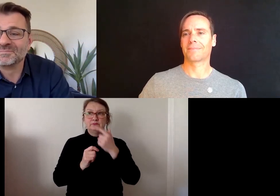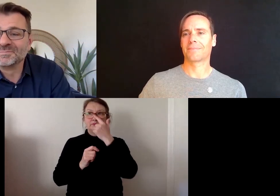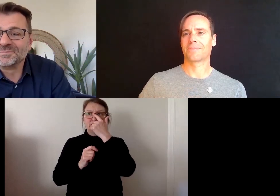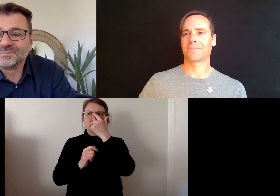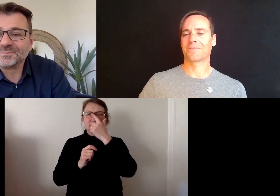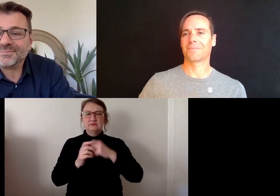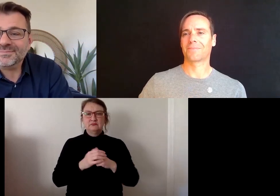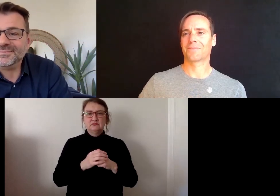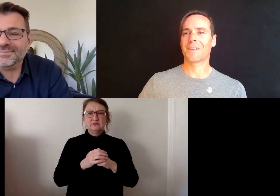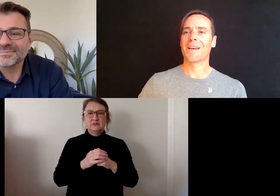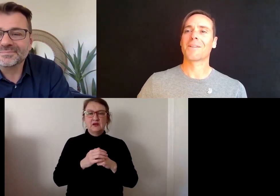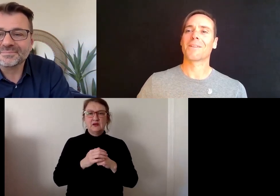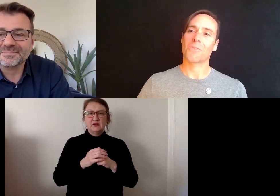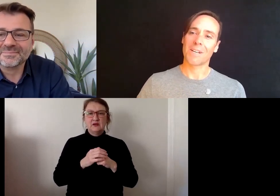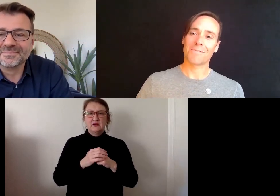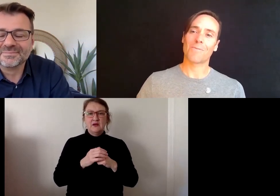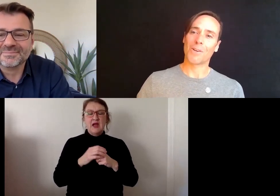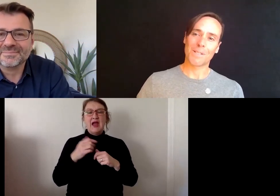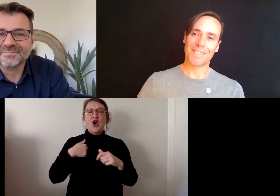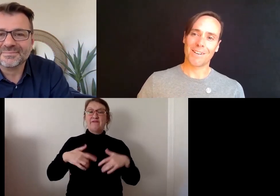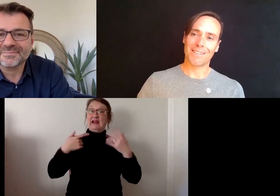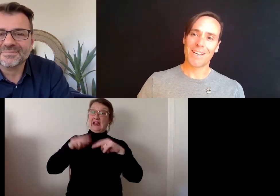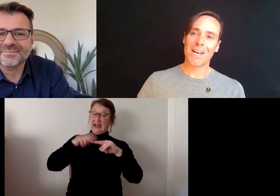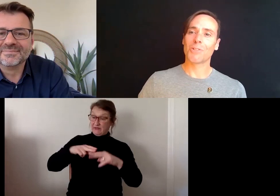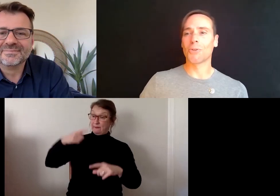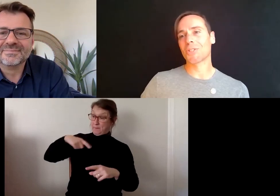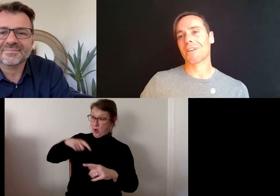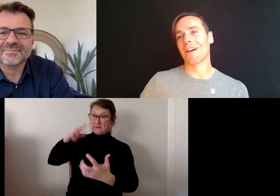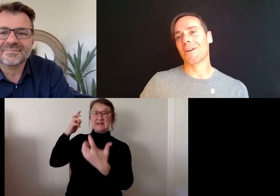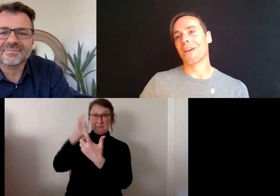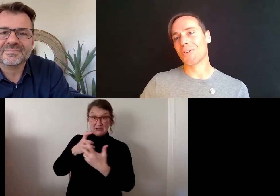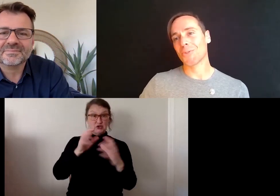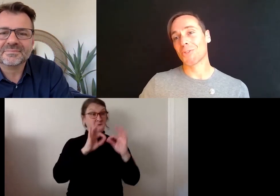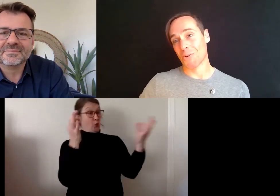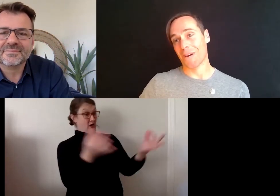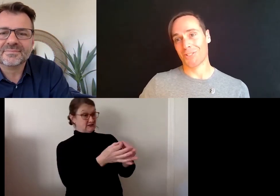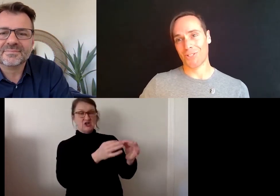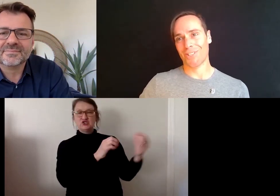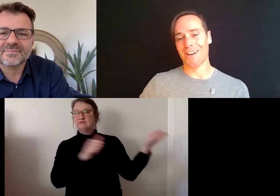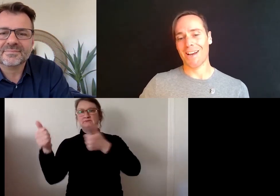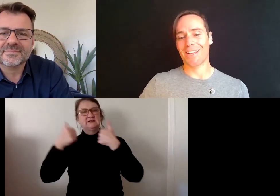KEVIN That's a great final insight. George, thank you so much.